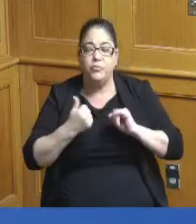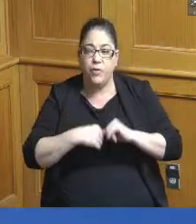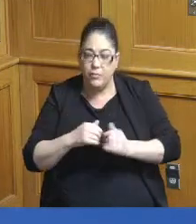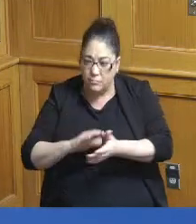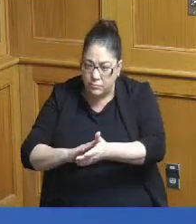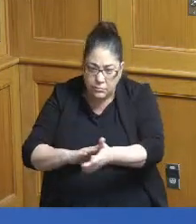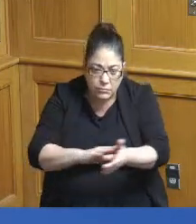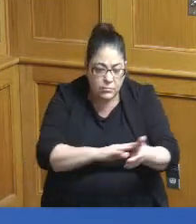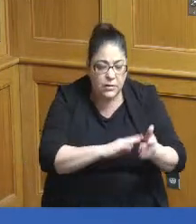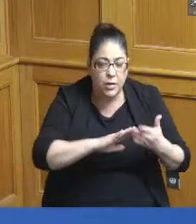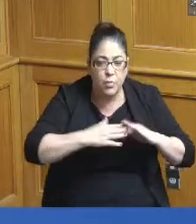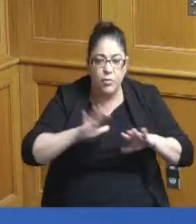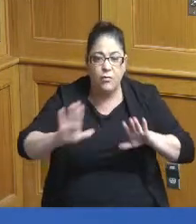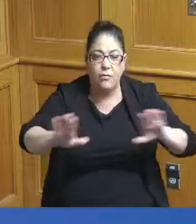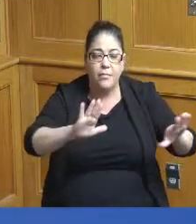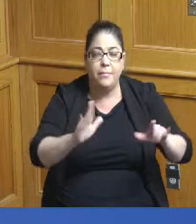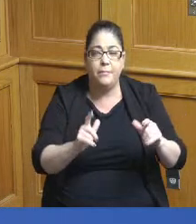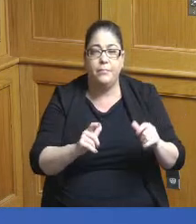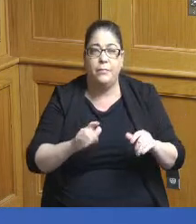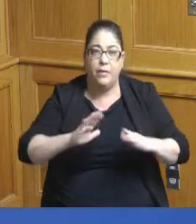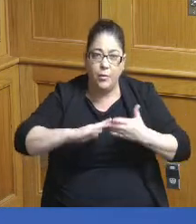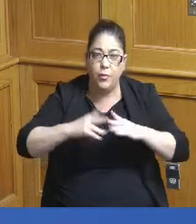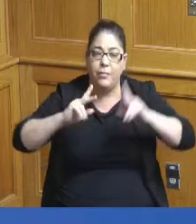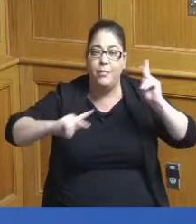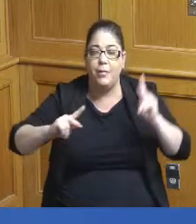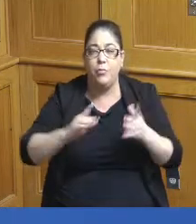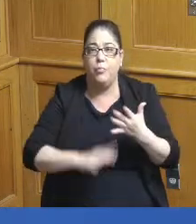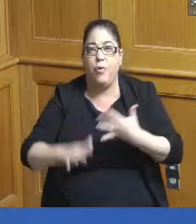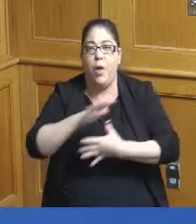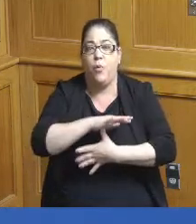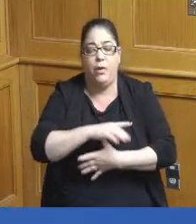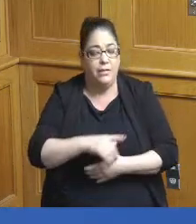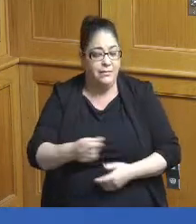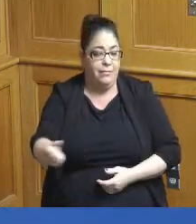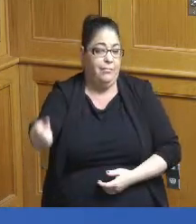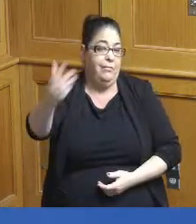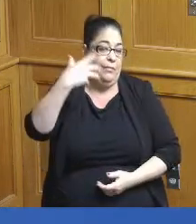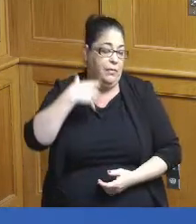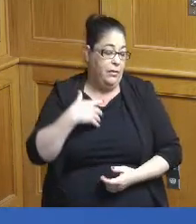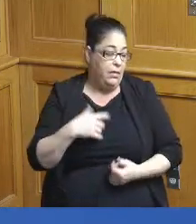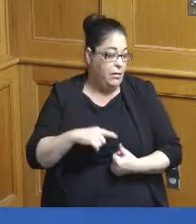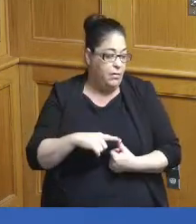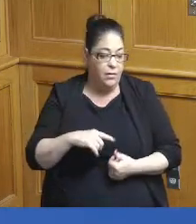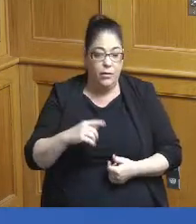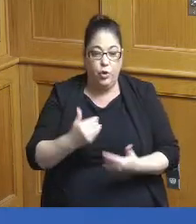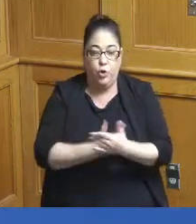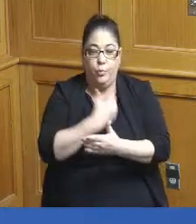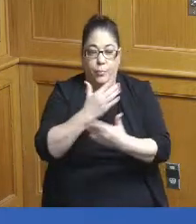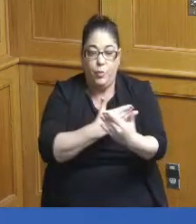community's biggest priorities and at the time we heard everything from a new music venue to